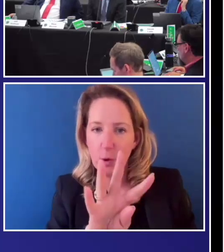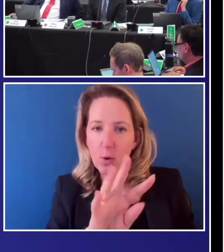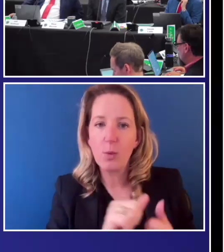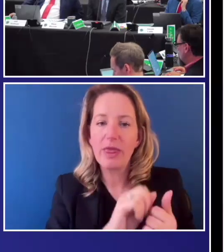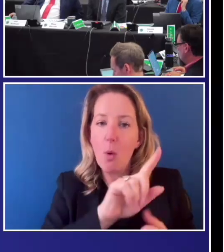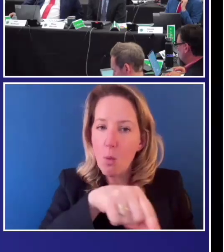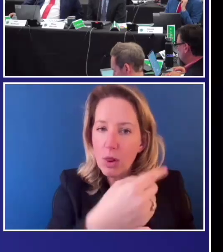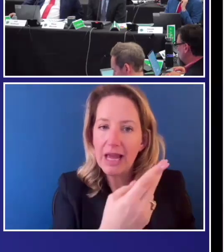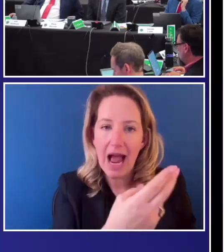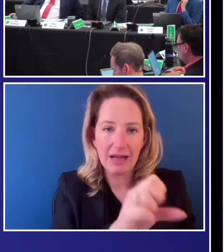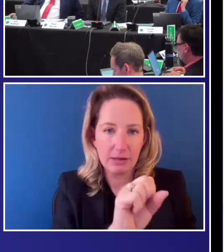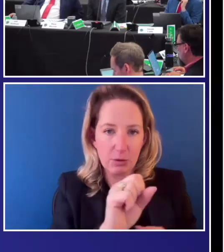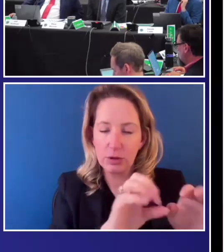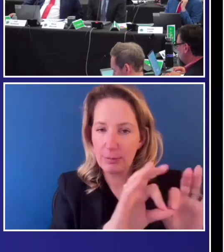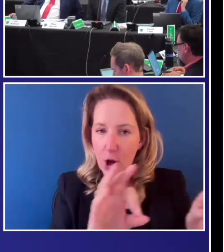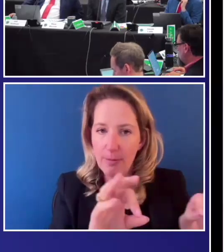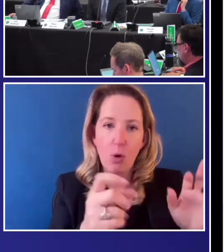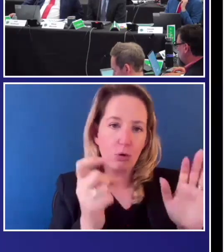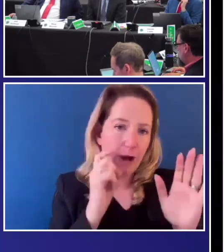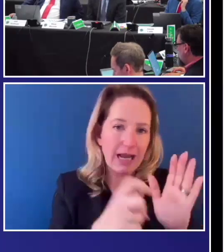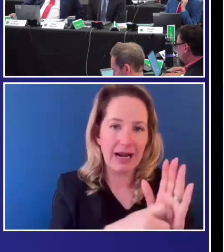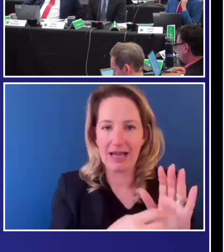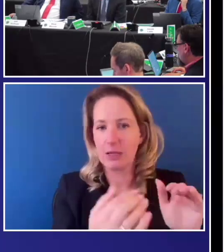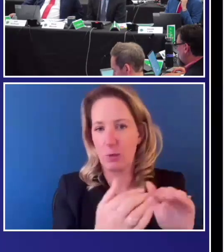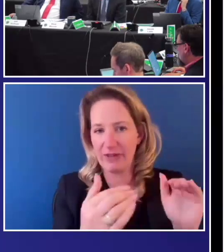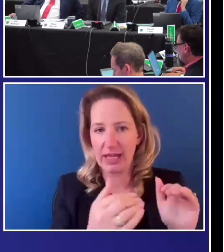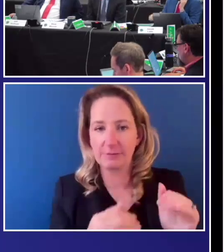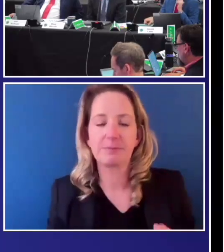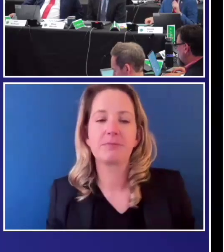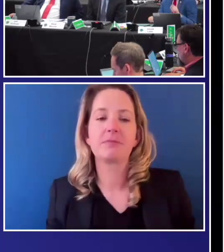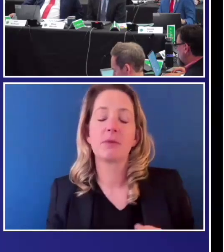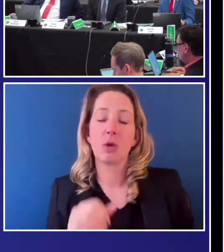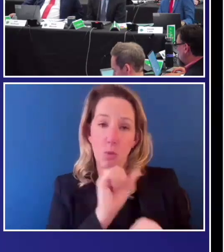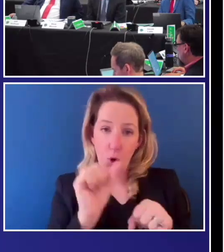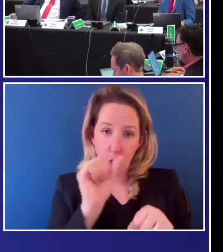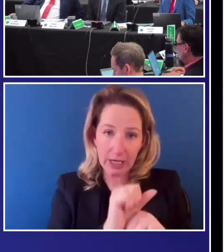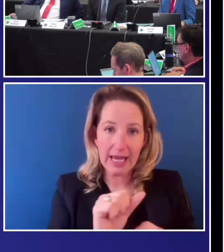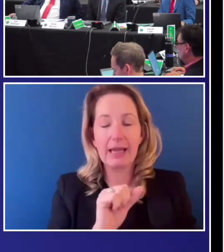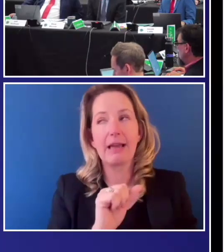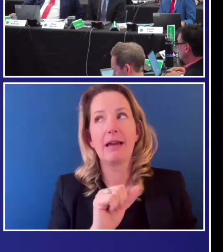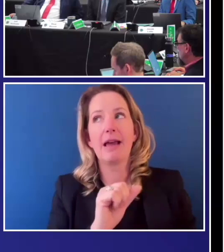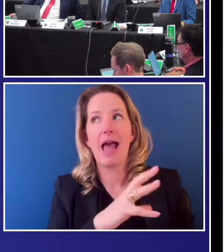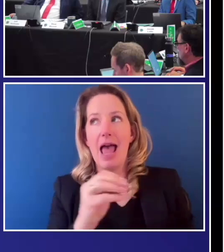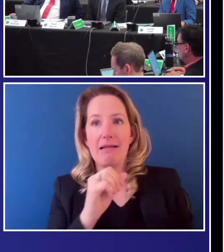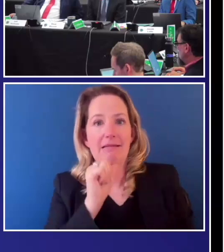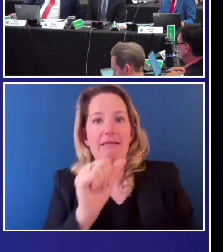recognized equivalent -- and scroll down a little bit -- who worked and who were not enrolled in institution during the award year of the